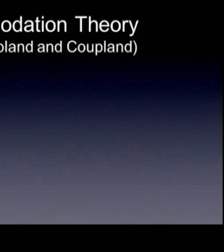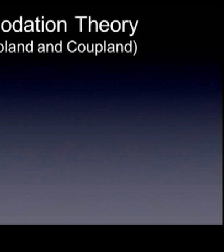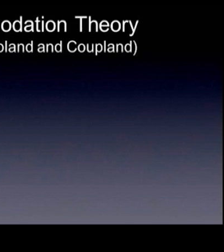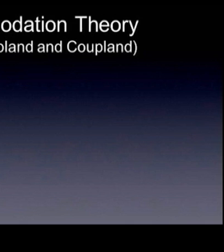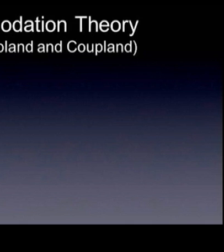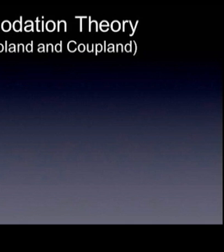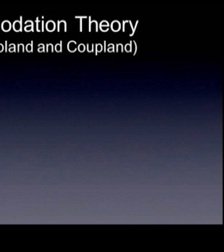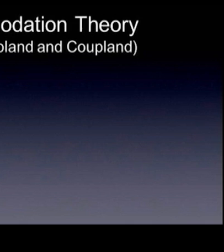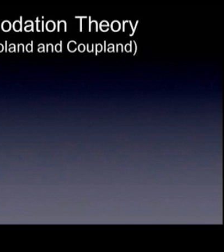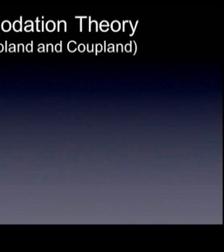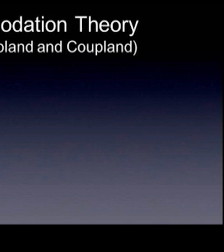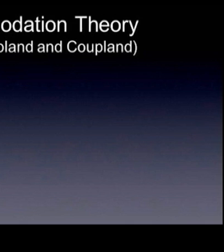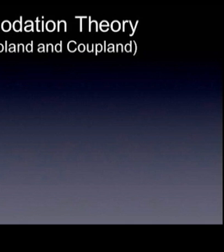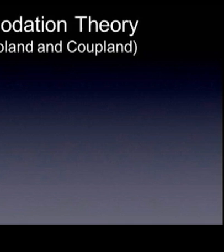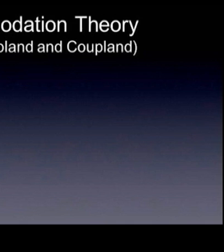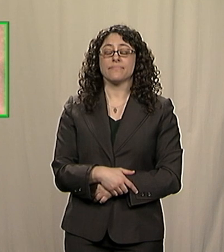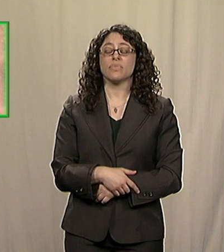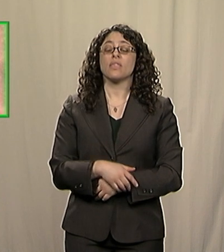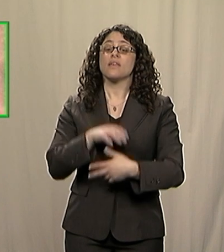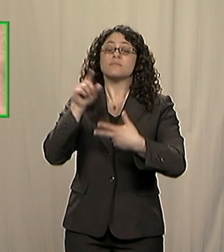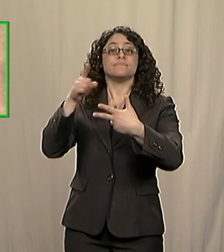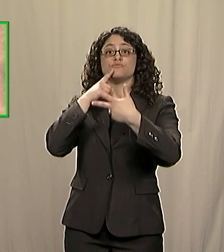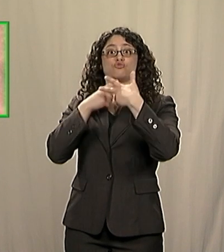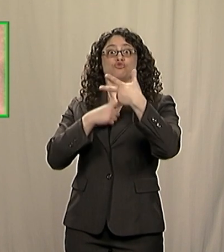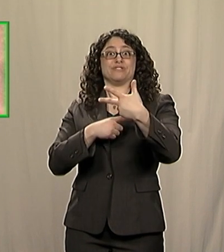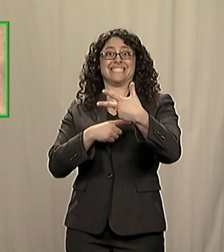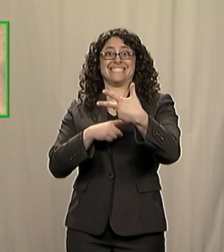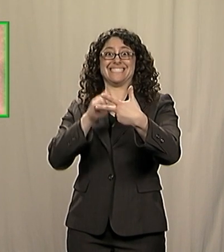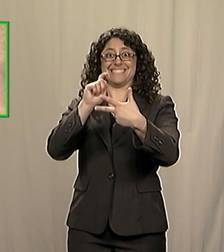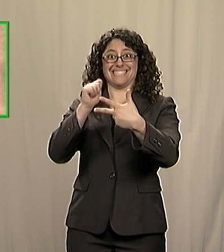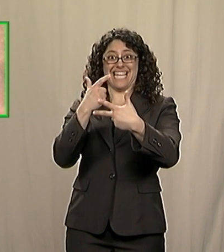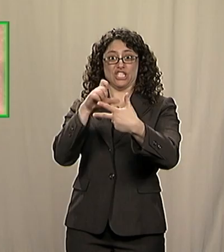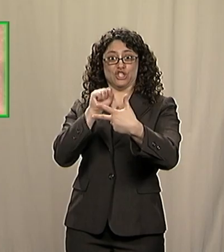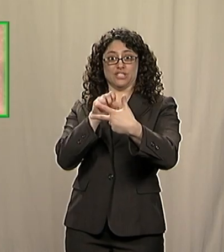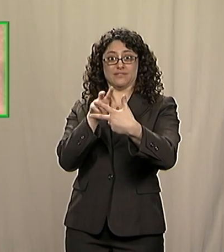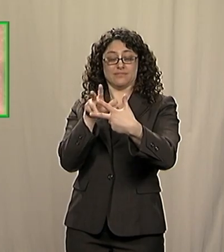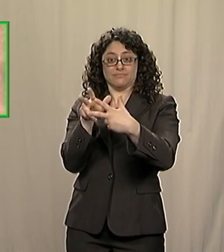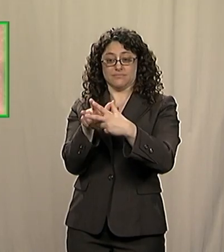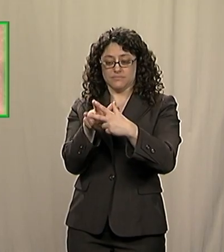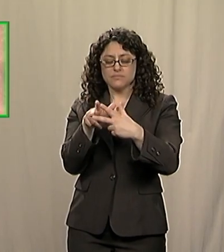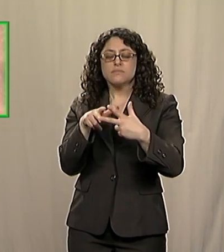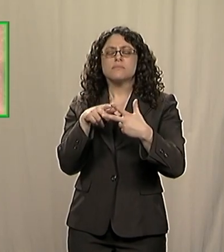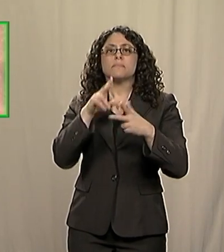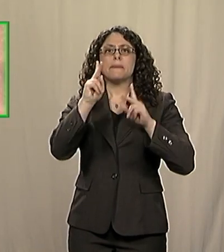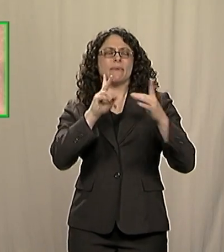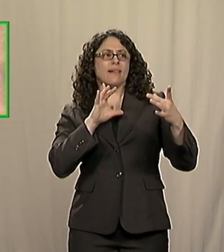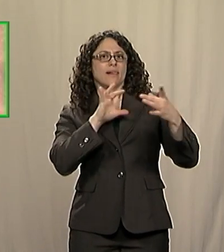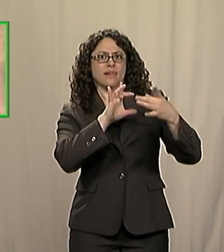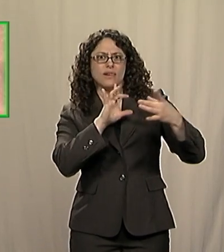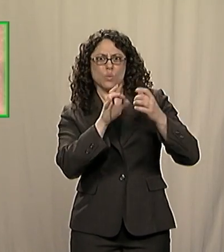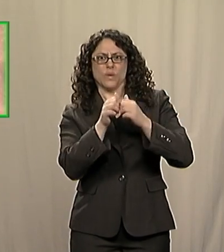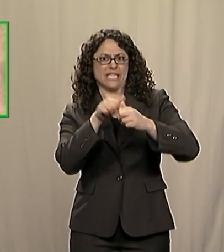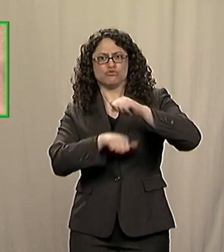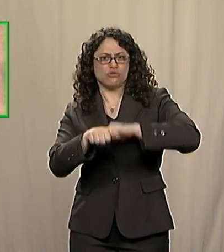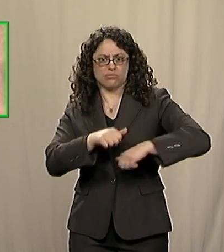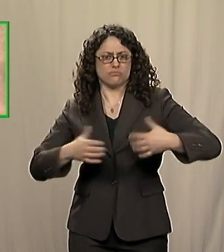There are three stages that can happen when people are accommodating each other during an interaction. The first is convergence.